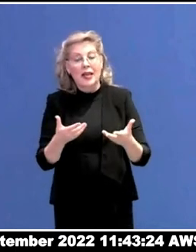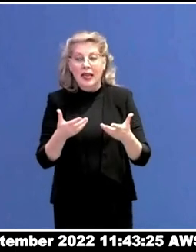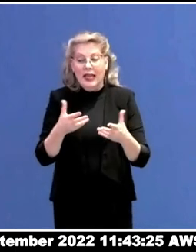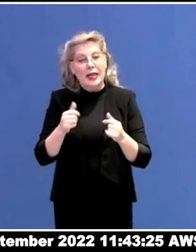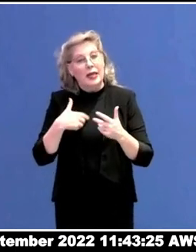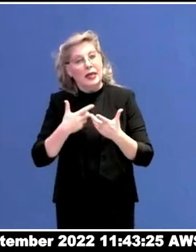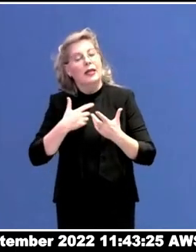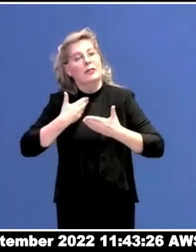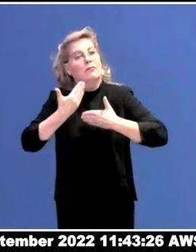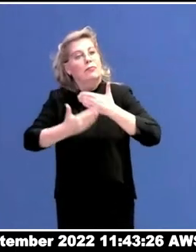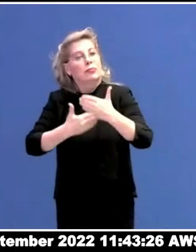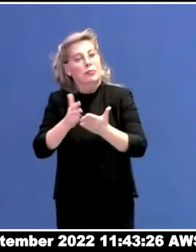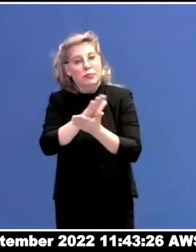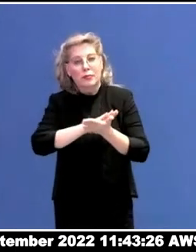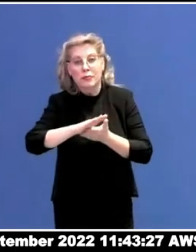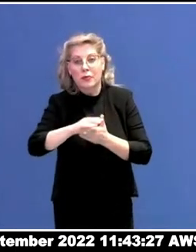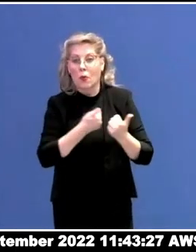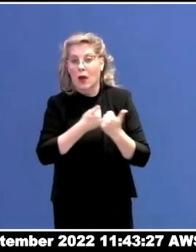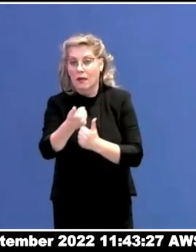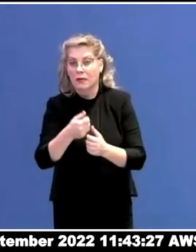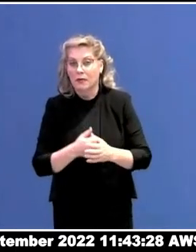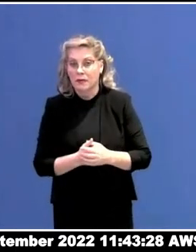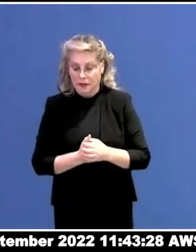And can I just ask, some of that other work that you are doing where you are going into